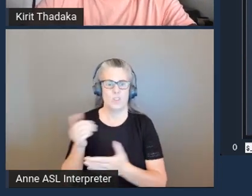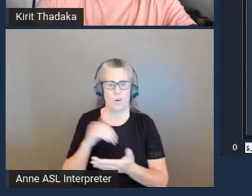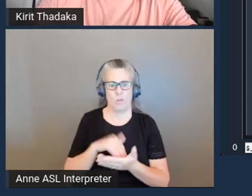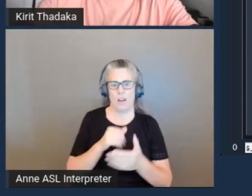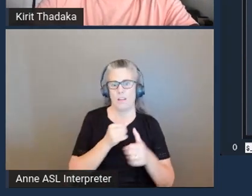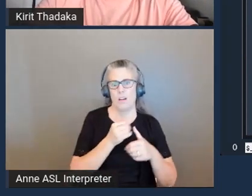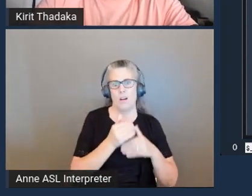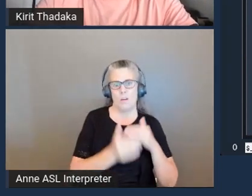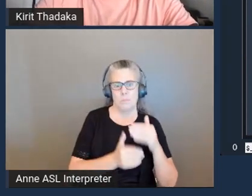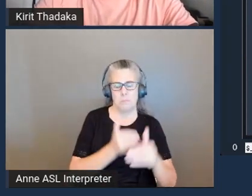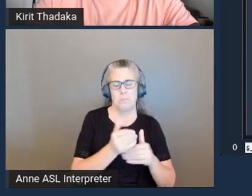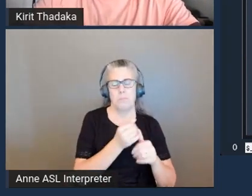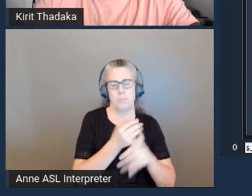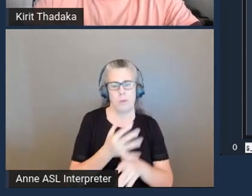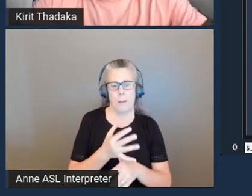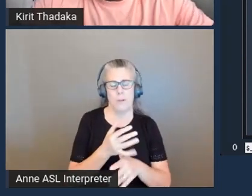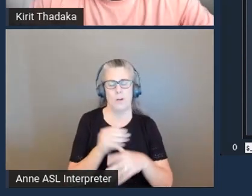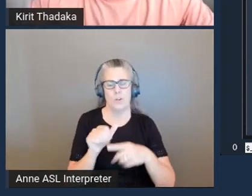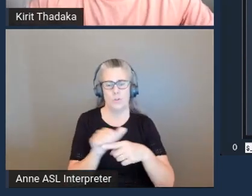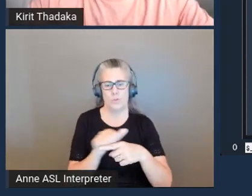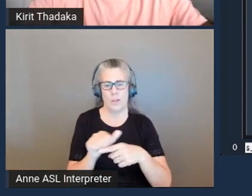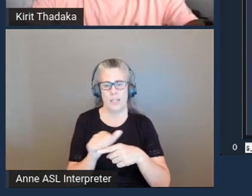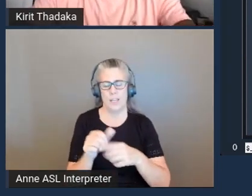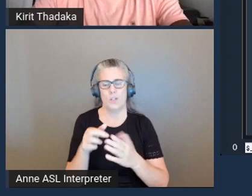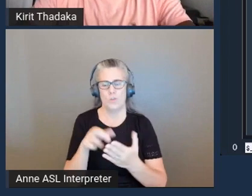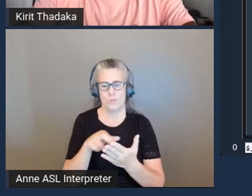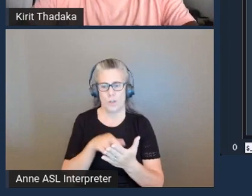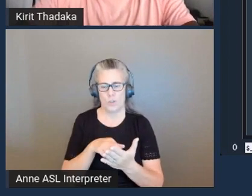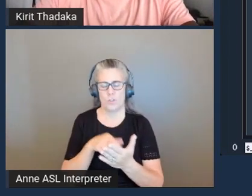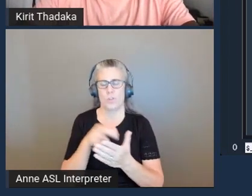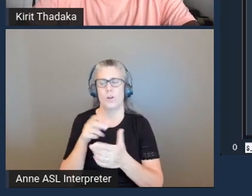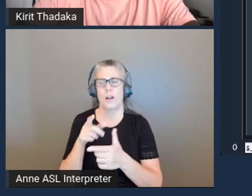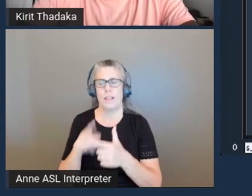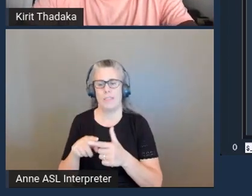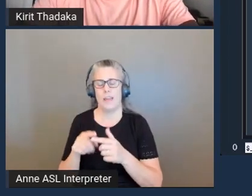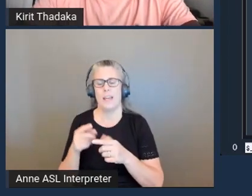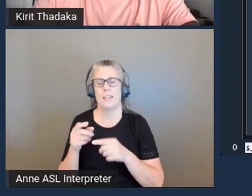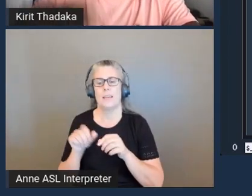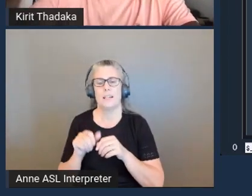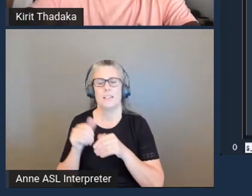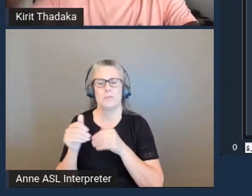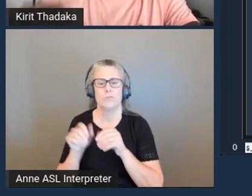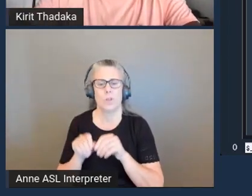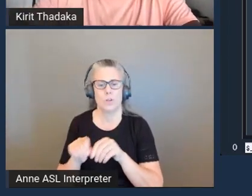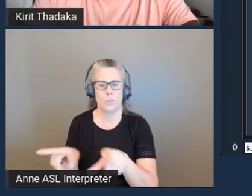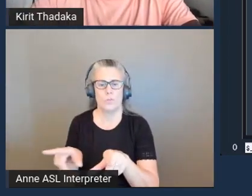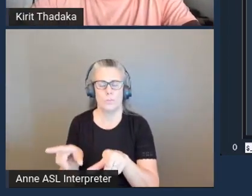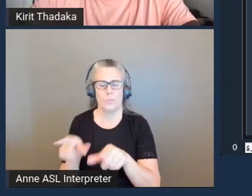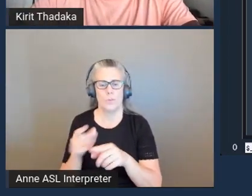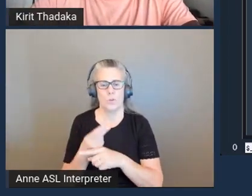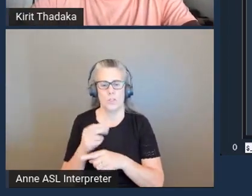and the deployment happens using a Lambda function. So in this notebook, I'm gonna skip over